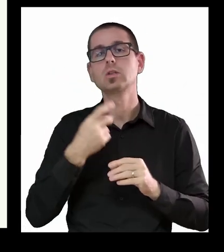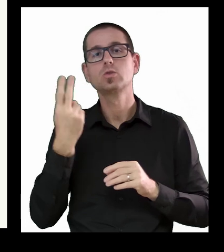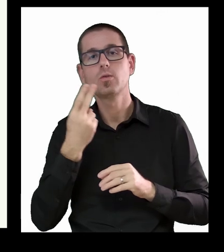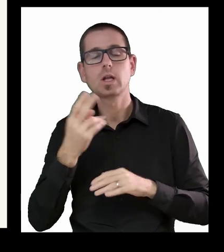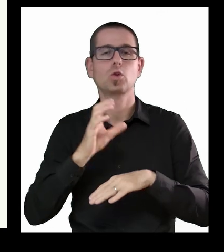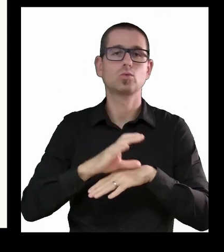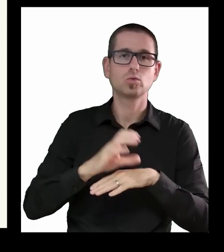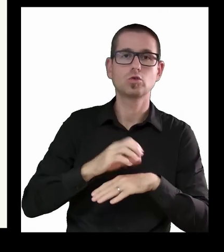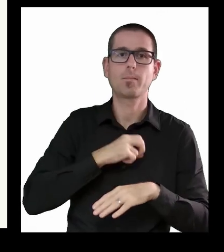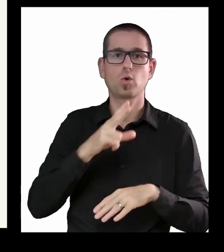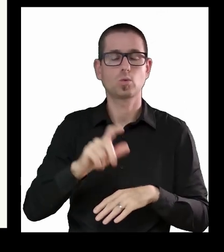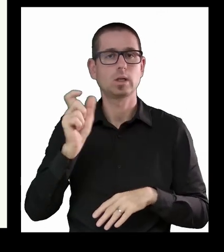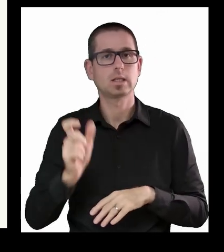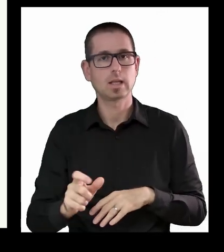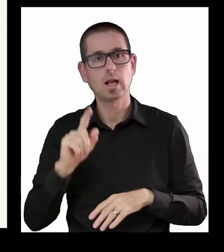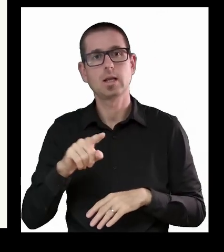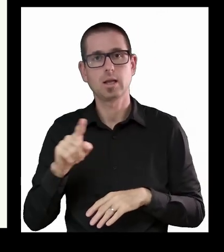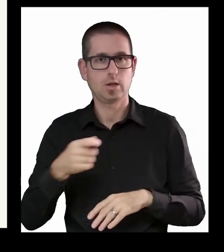Portugal, Italy and Spain. Of course,